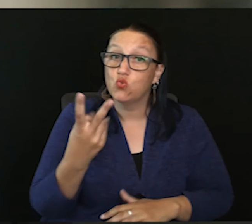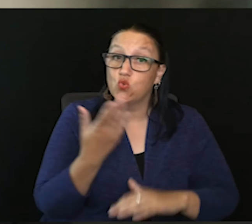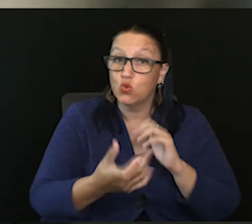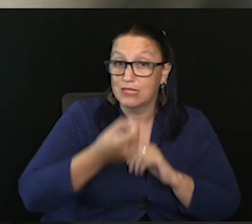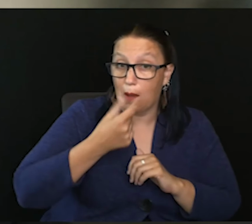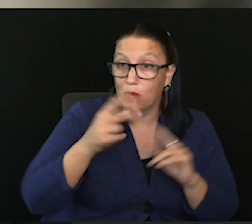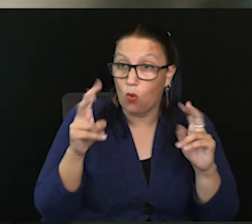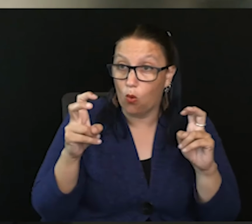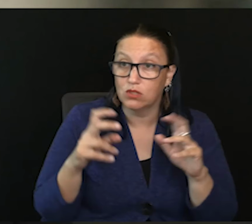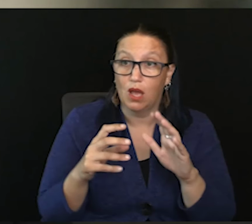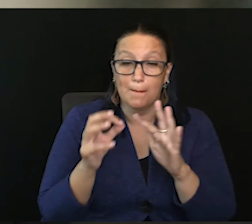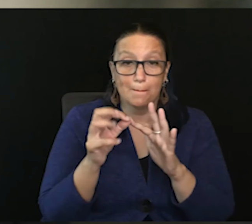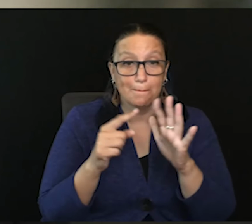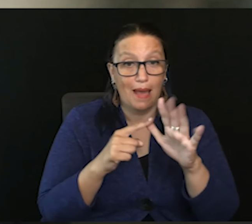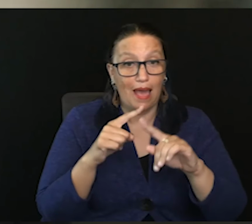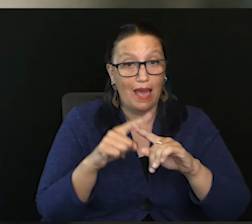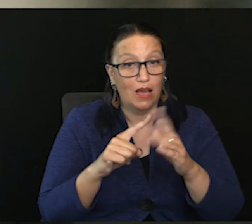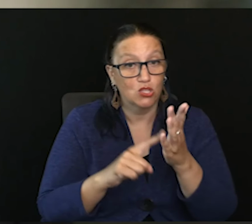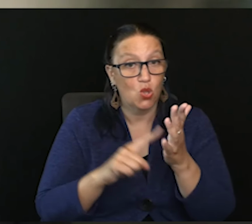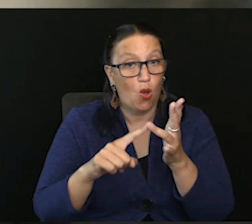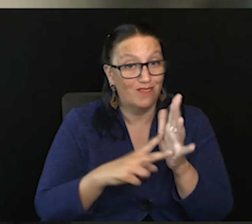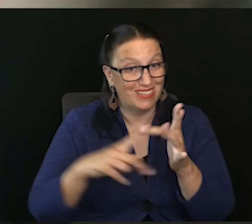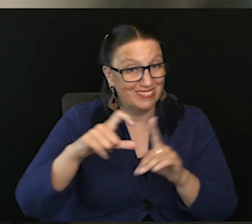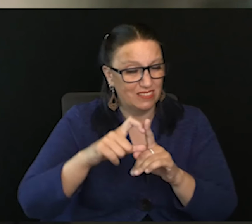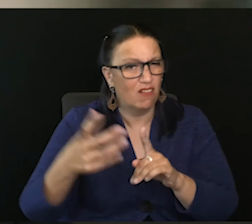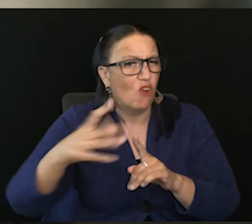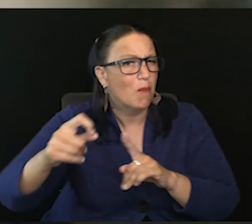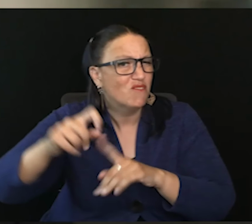Paxlovid by Pfizer Molnupiravir by MSD.